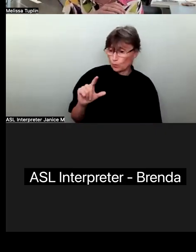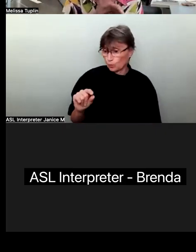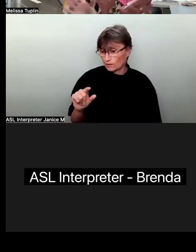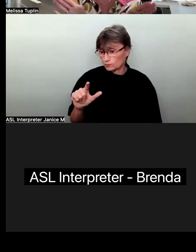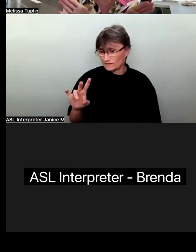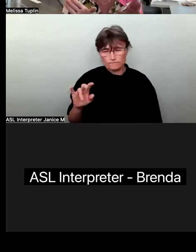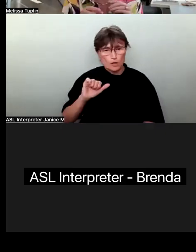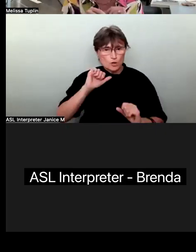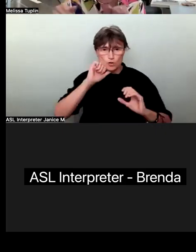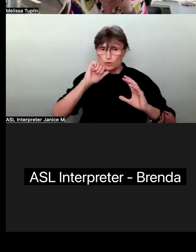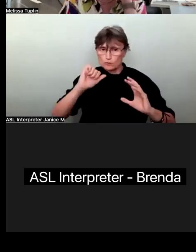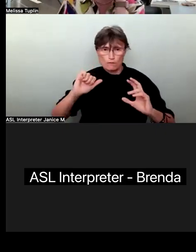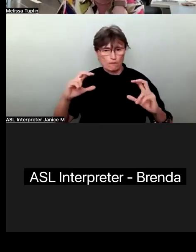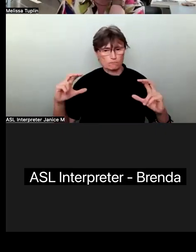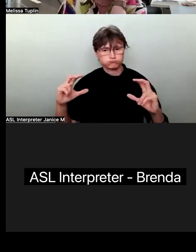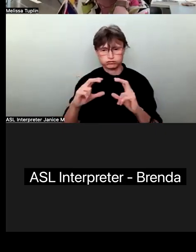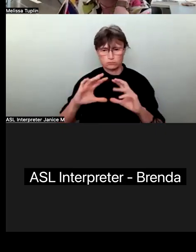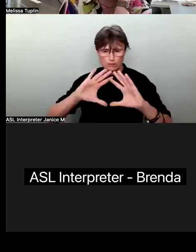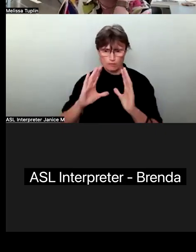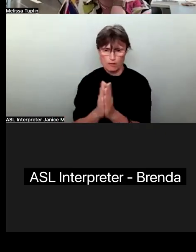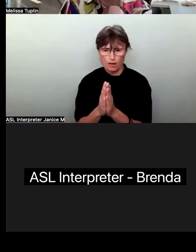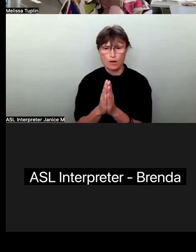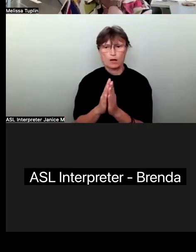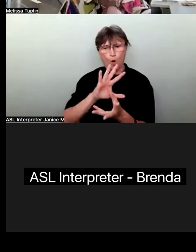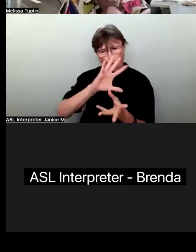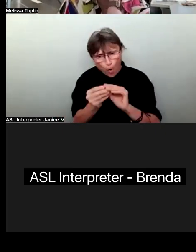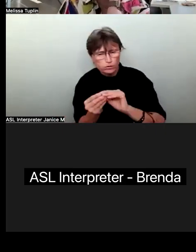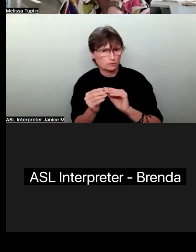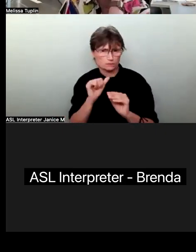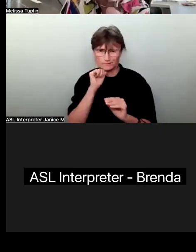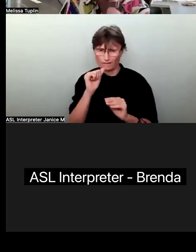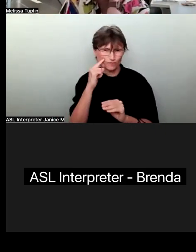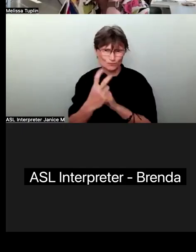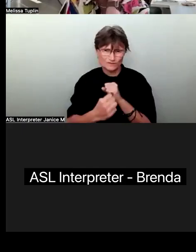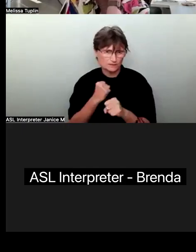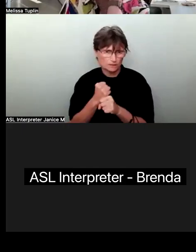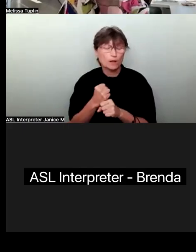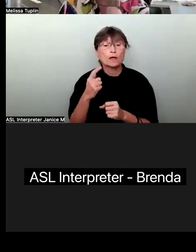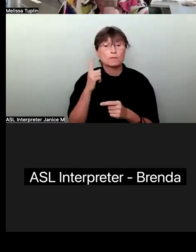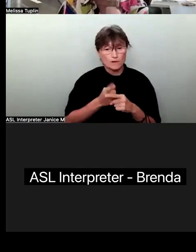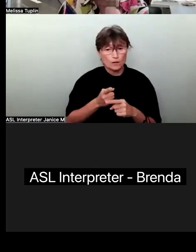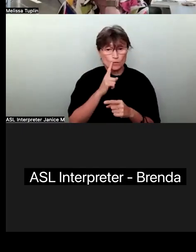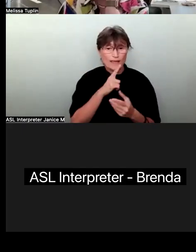amount for the two years. You will be asked to provide a reasoning for how you came up with